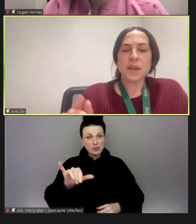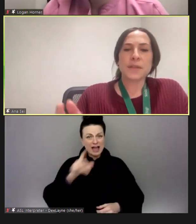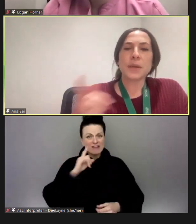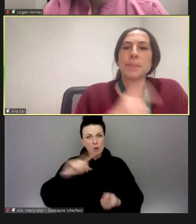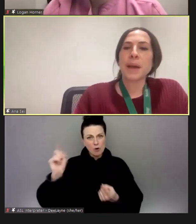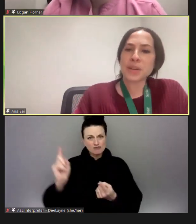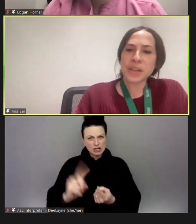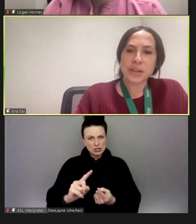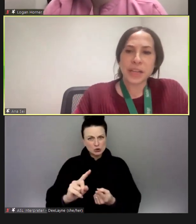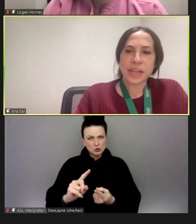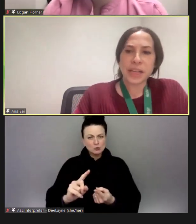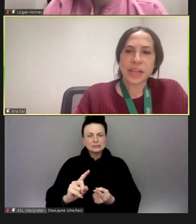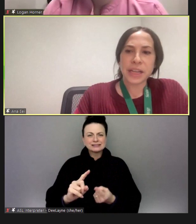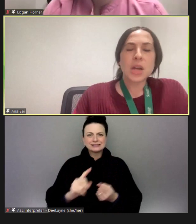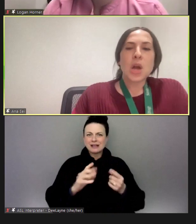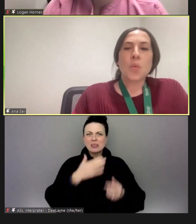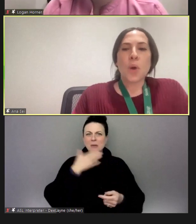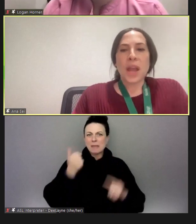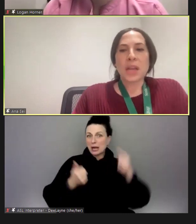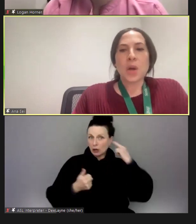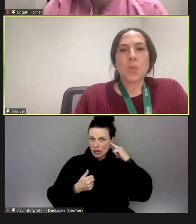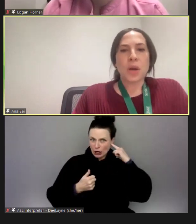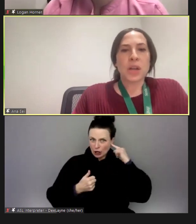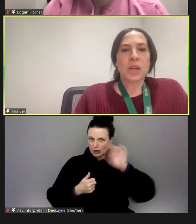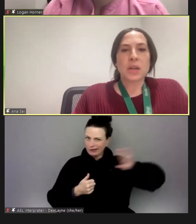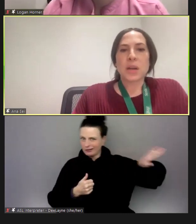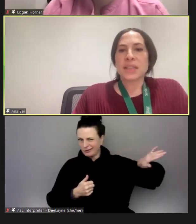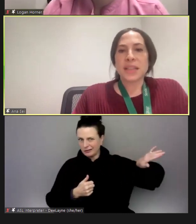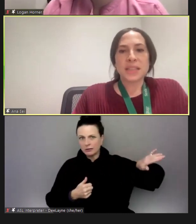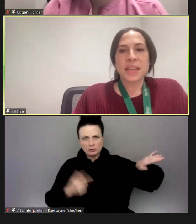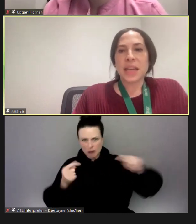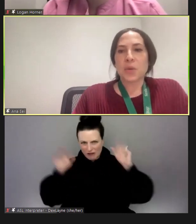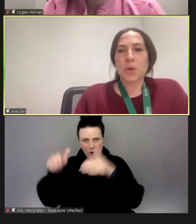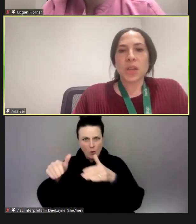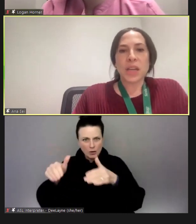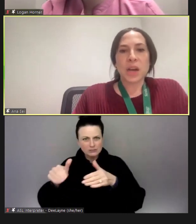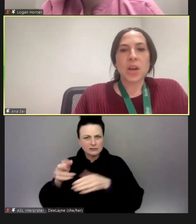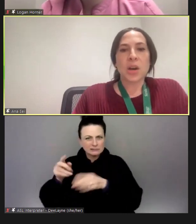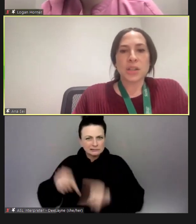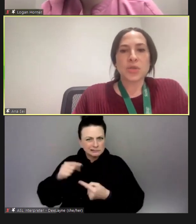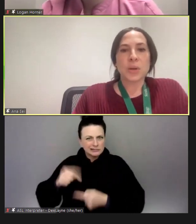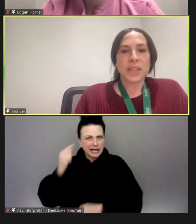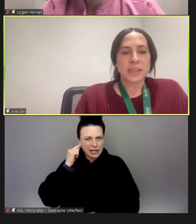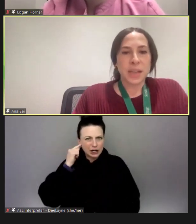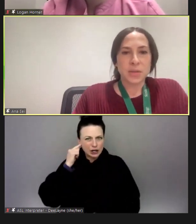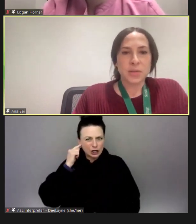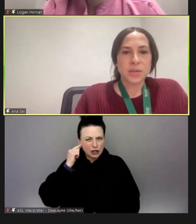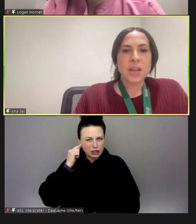the better hearing ear when we're